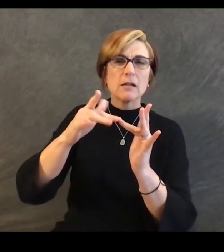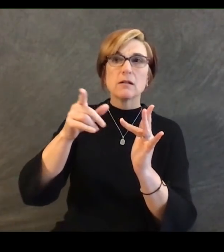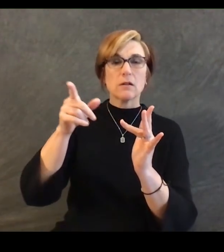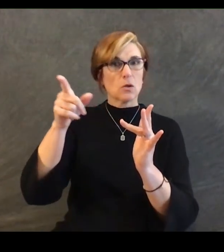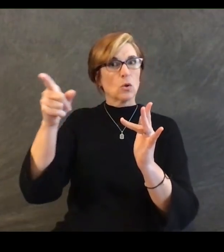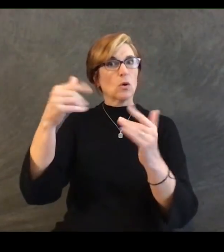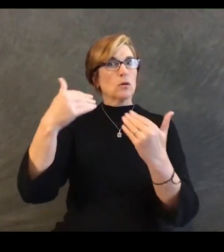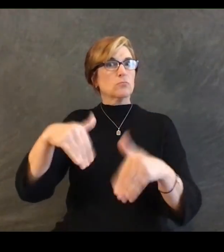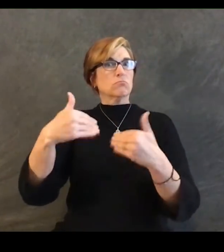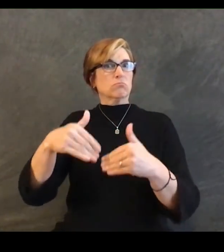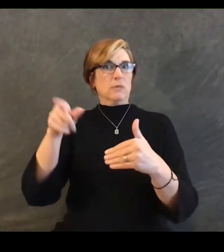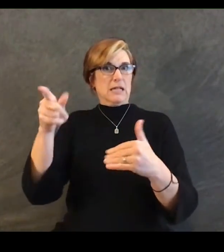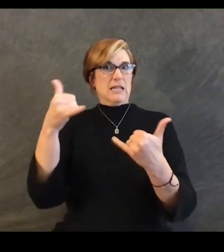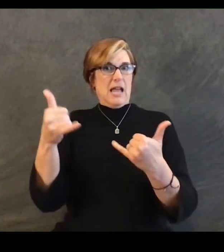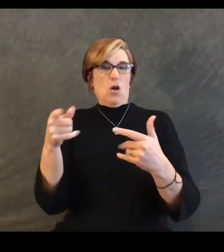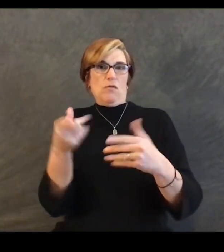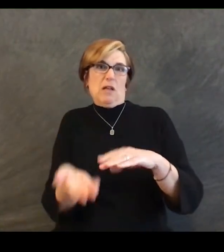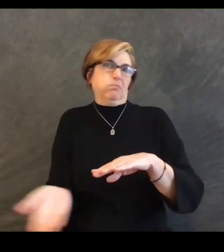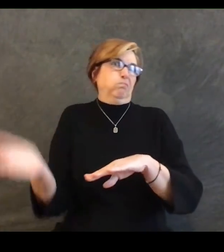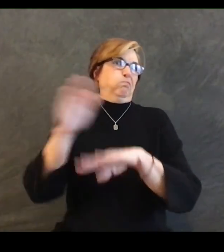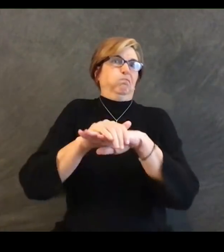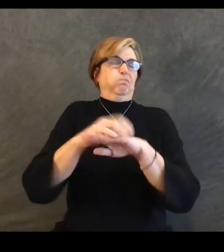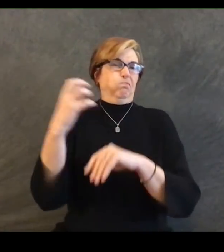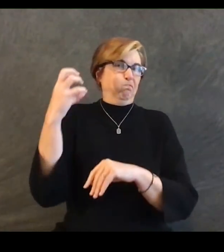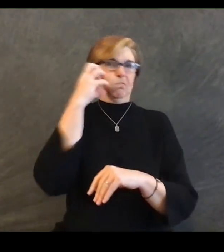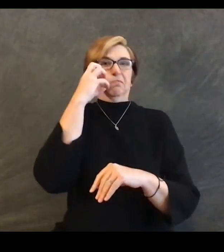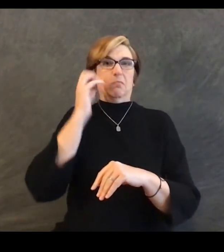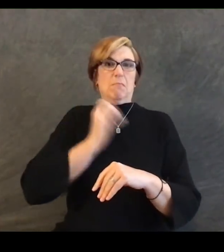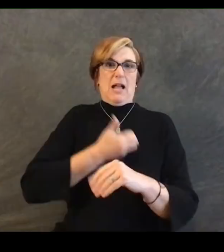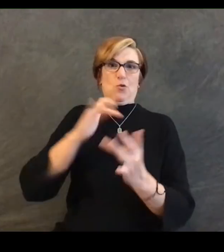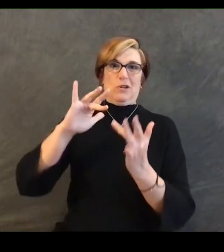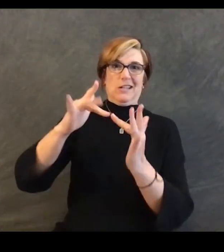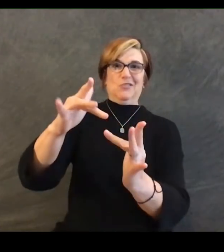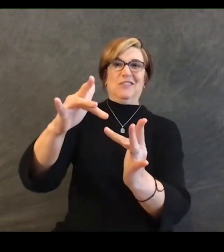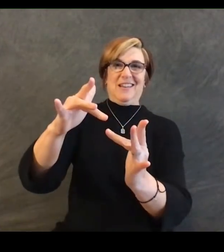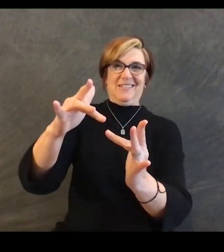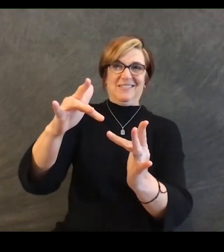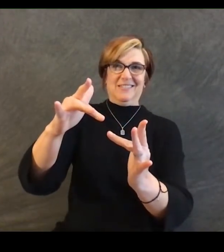communication flowing under very strongly increased strain the businesses